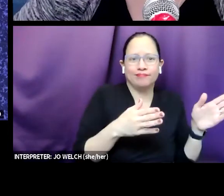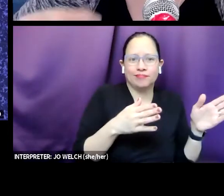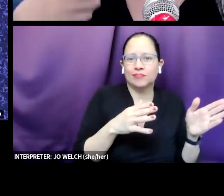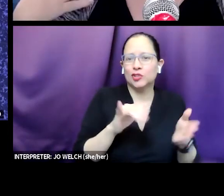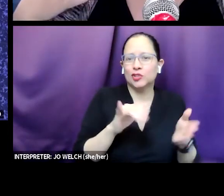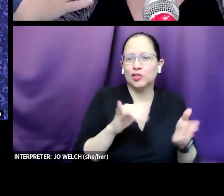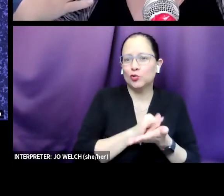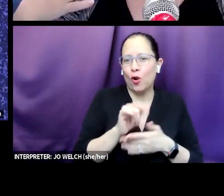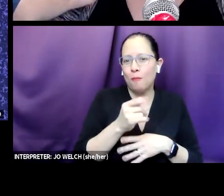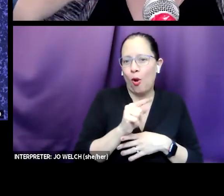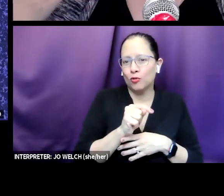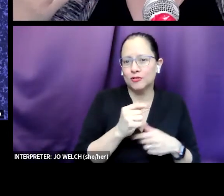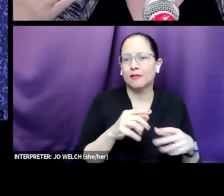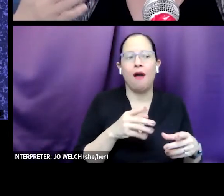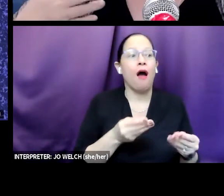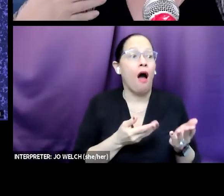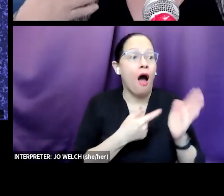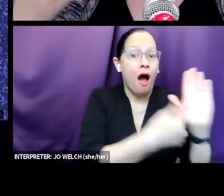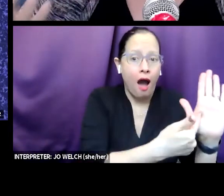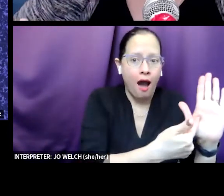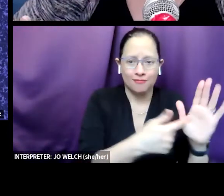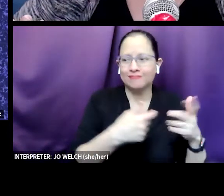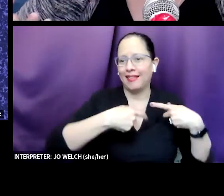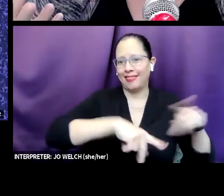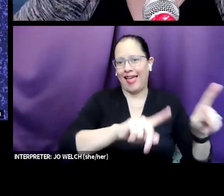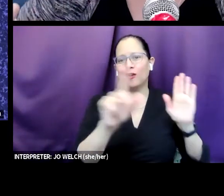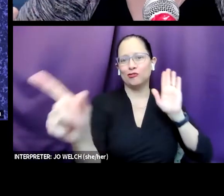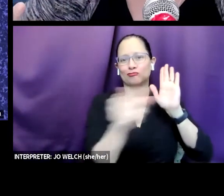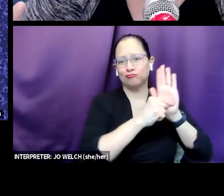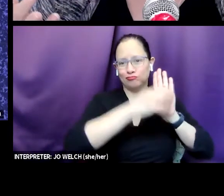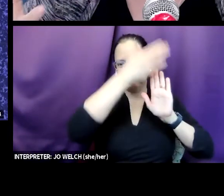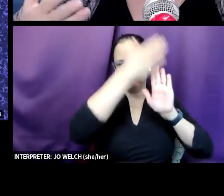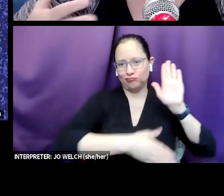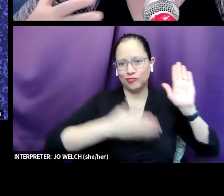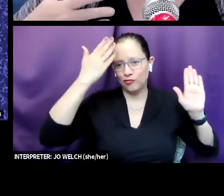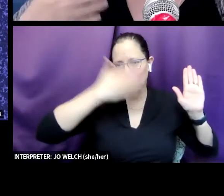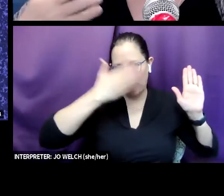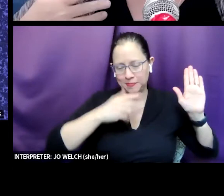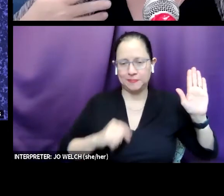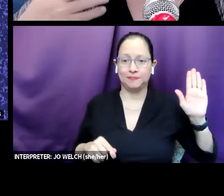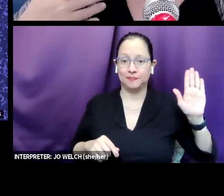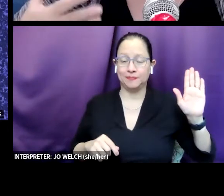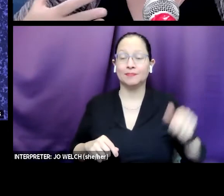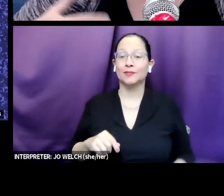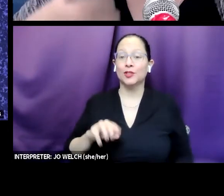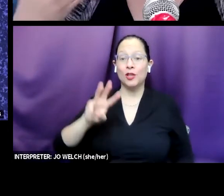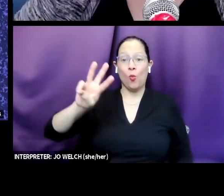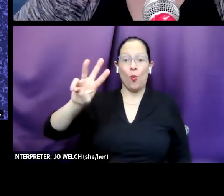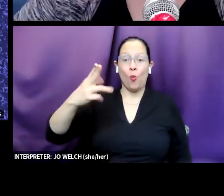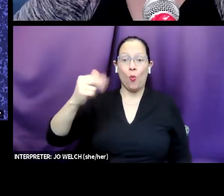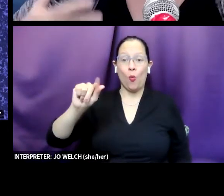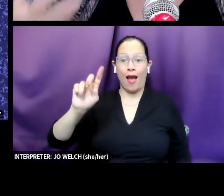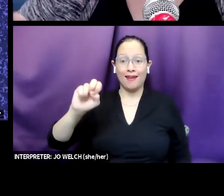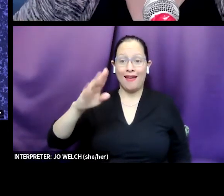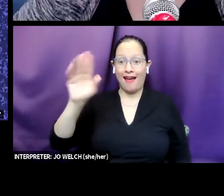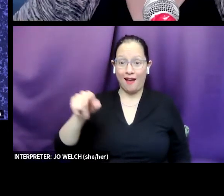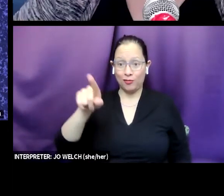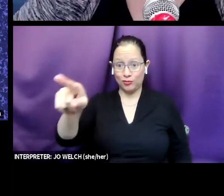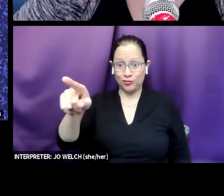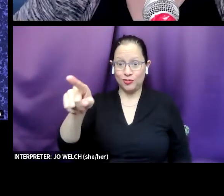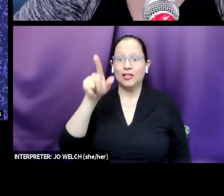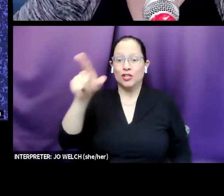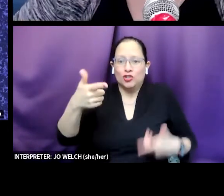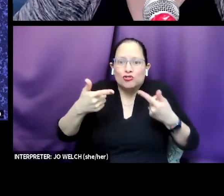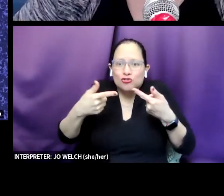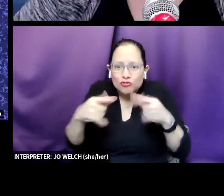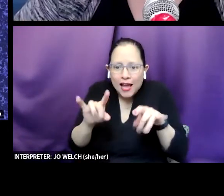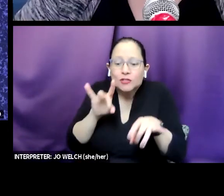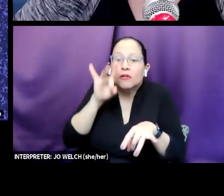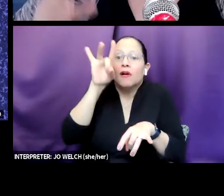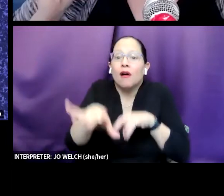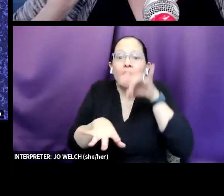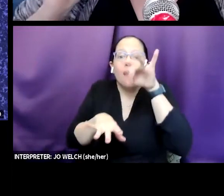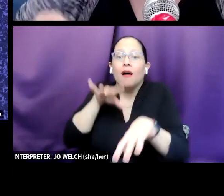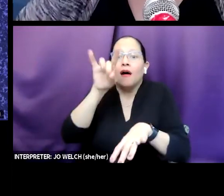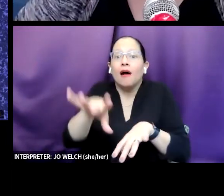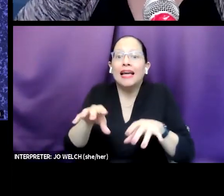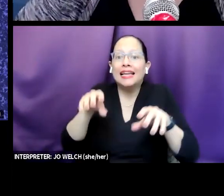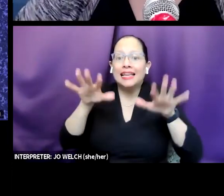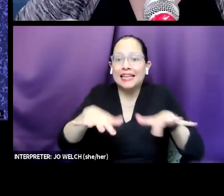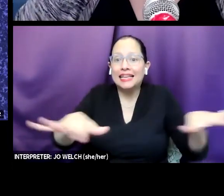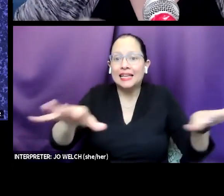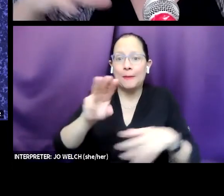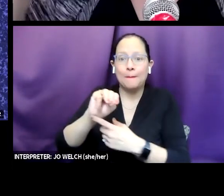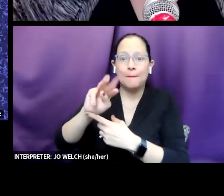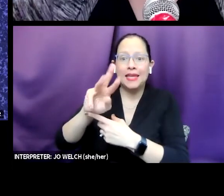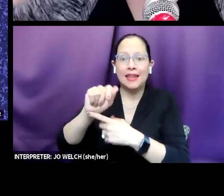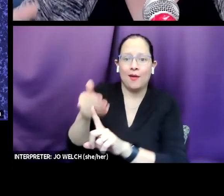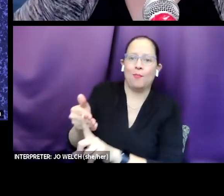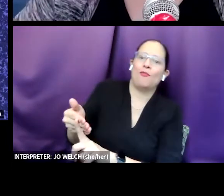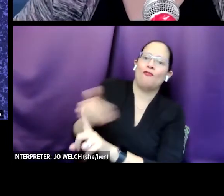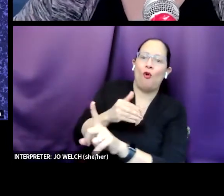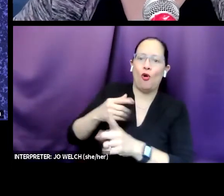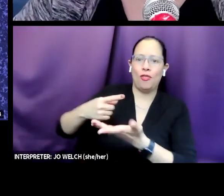And then it also shows us to that the way in which the White House was trying to plant disinformation into the media ecosystem, right before a debate in the lead up to the mass election.